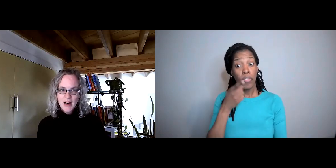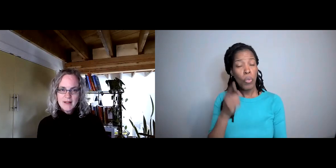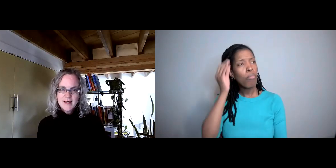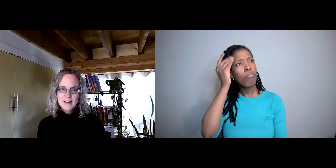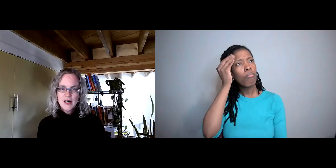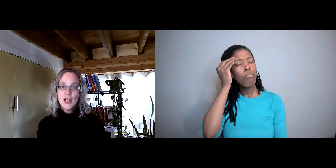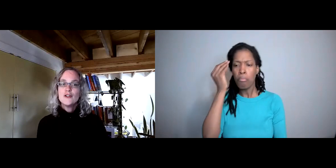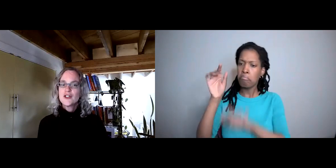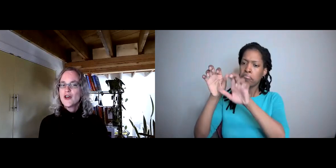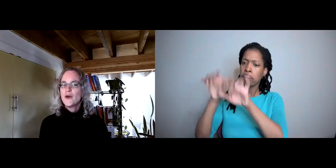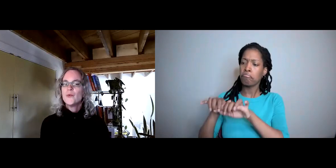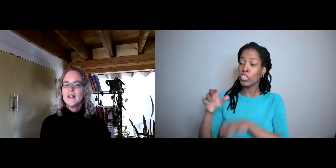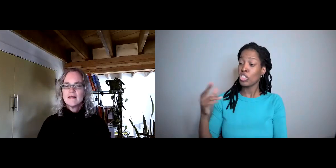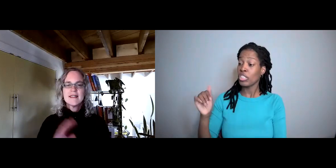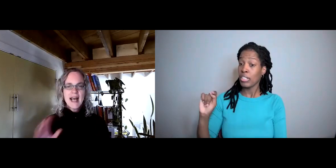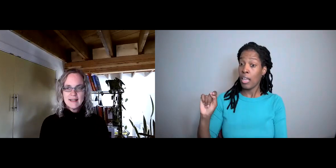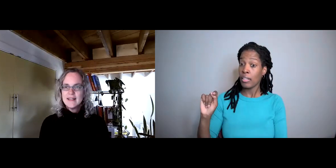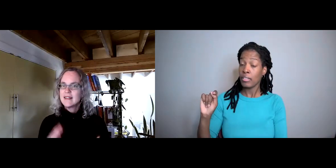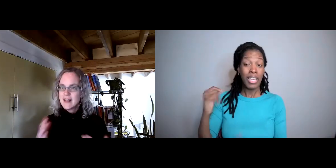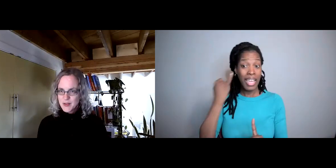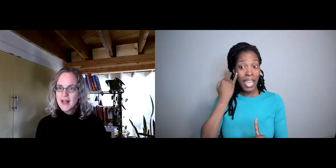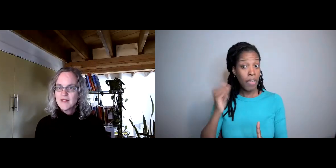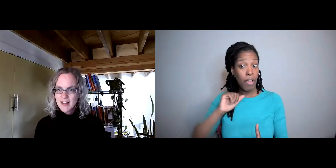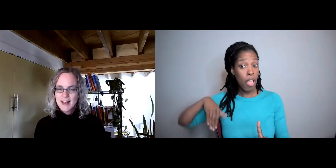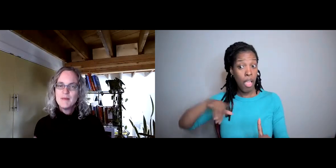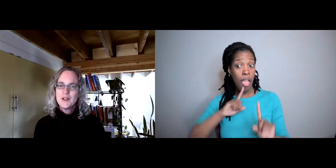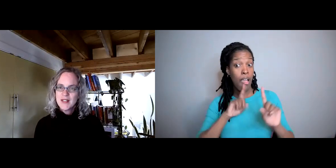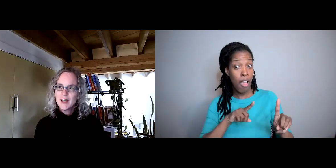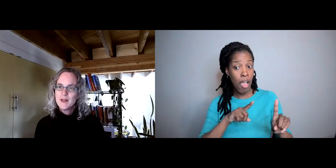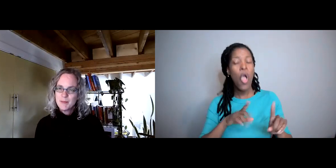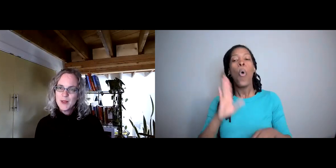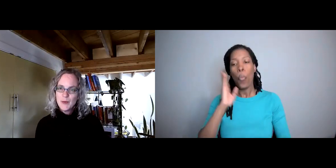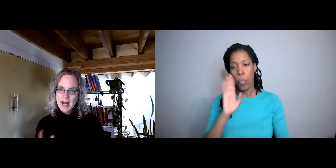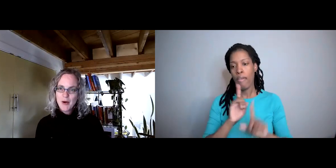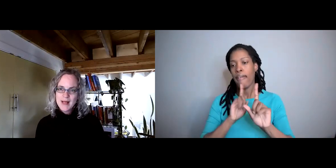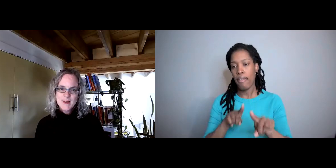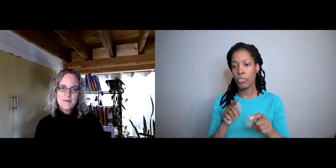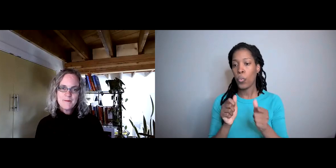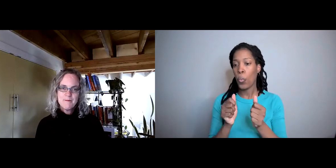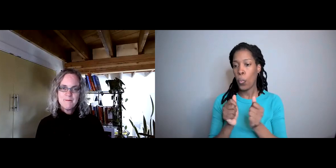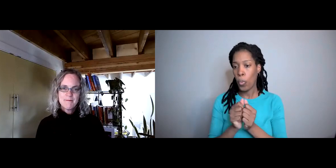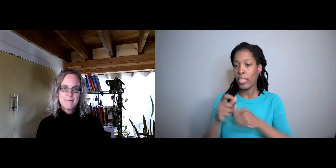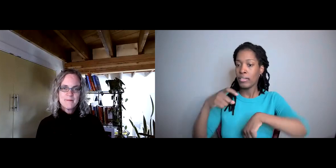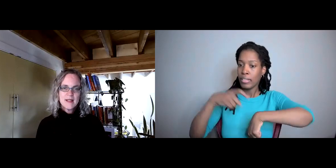Just know we'll tackle it as we have time. During the Q&A Breaks.